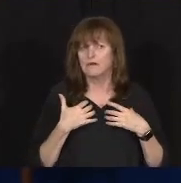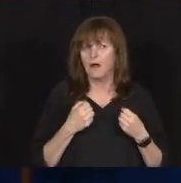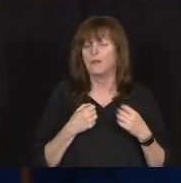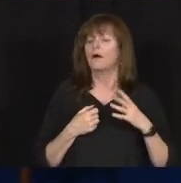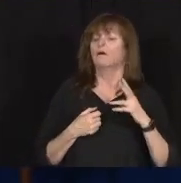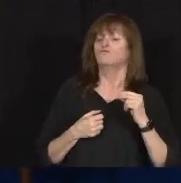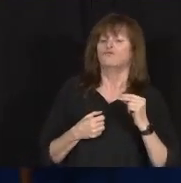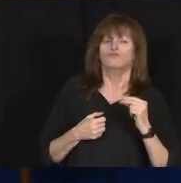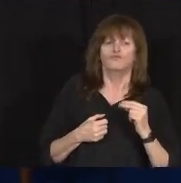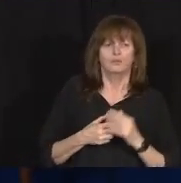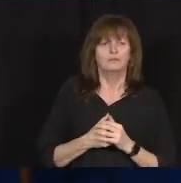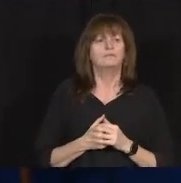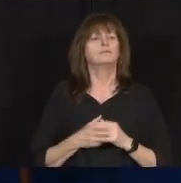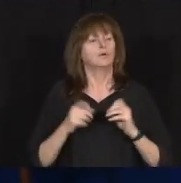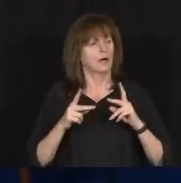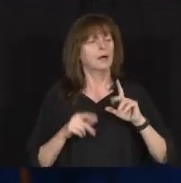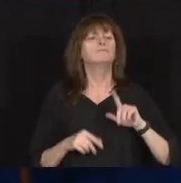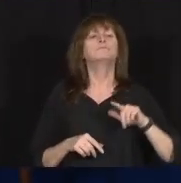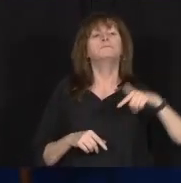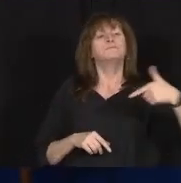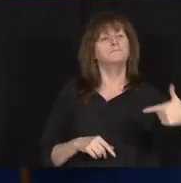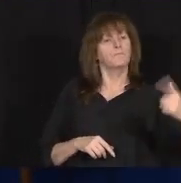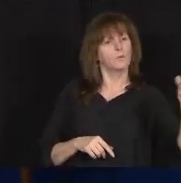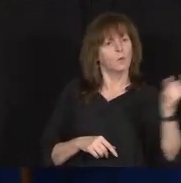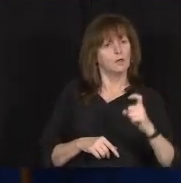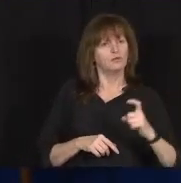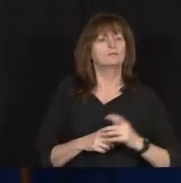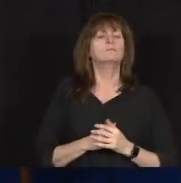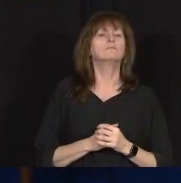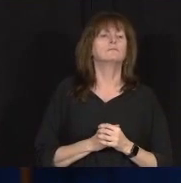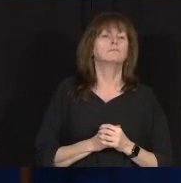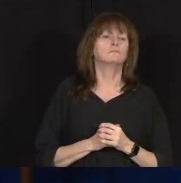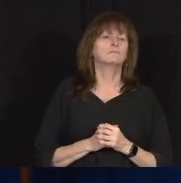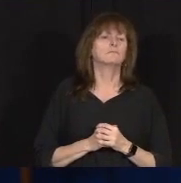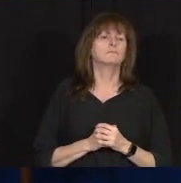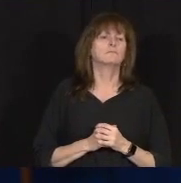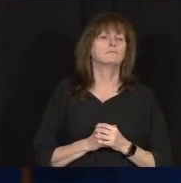ext q uestion Cynthia from city news. Premie r.